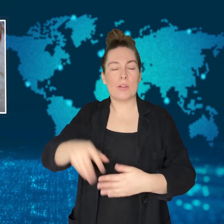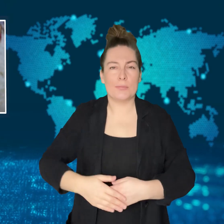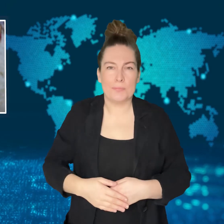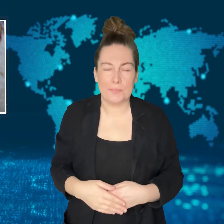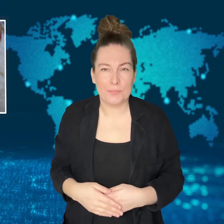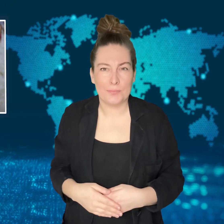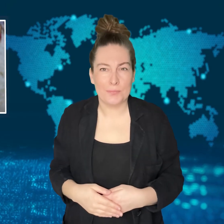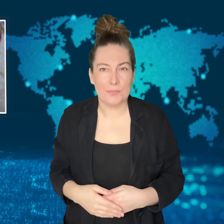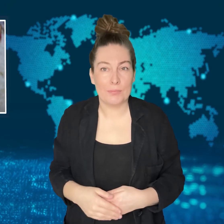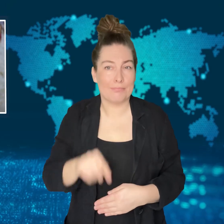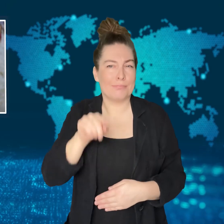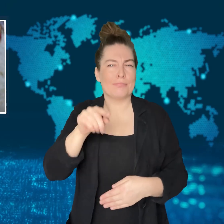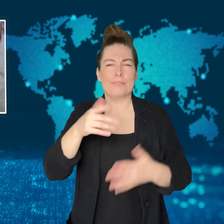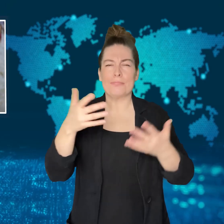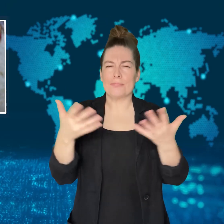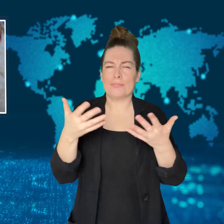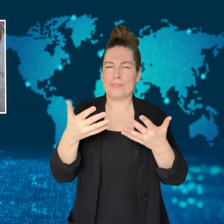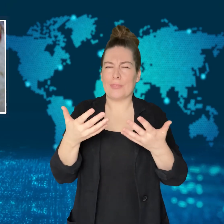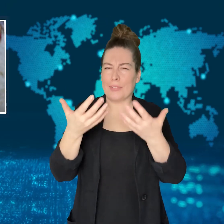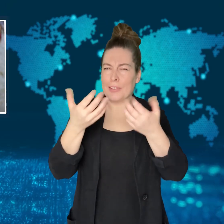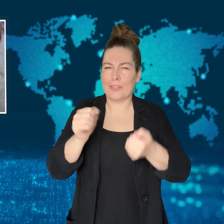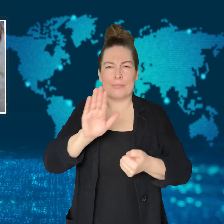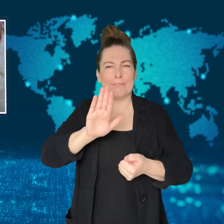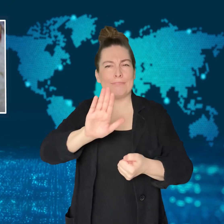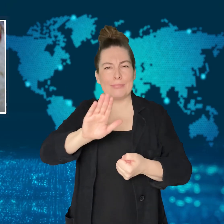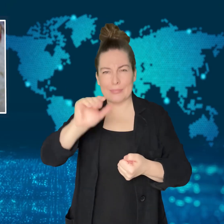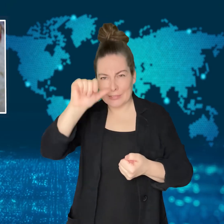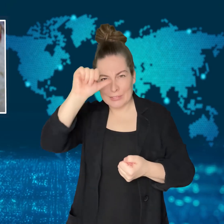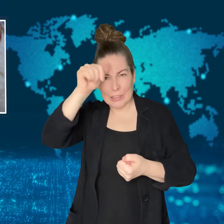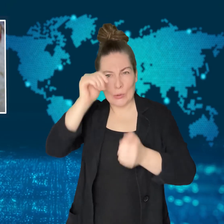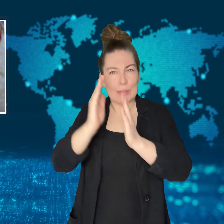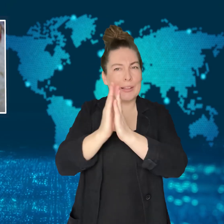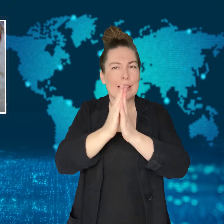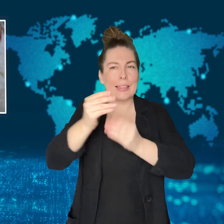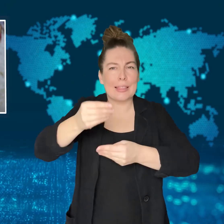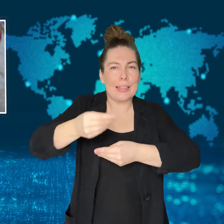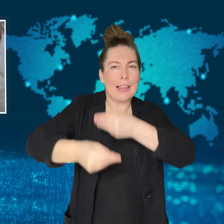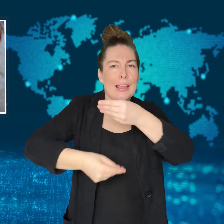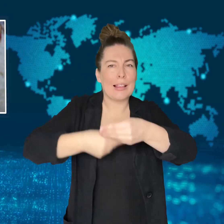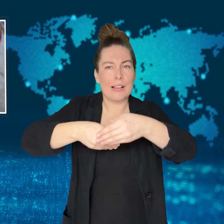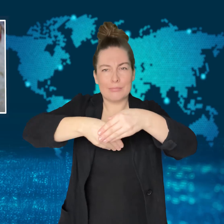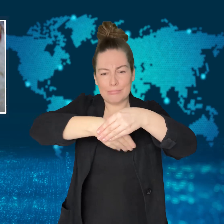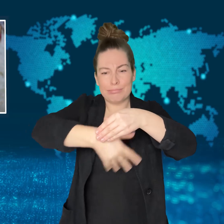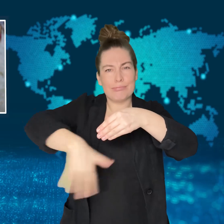and will continue until February 26th.